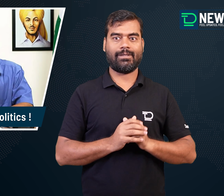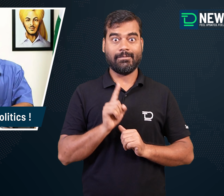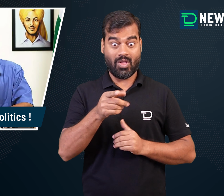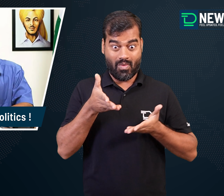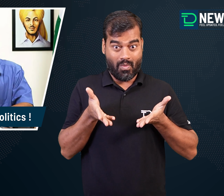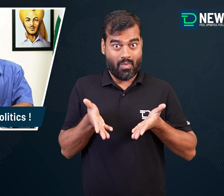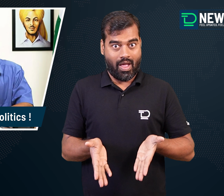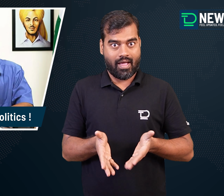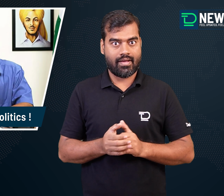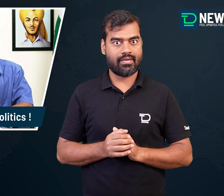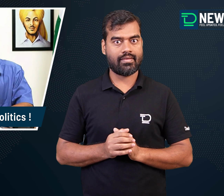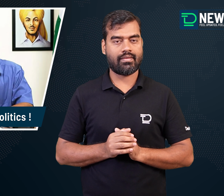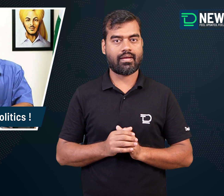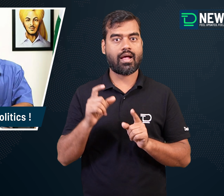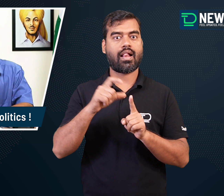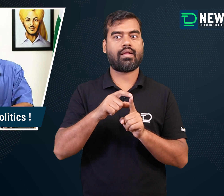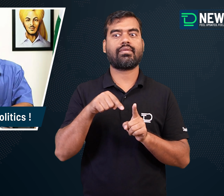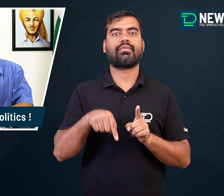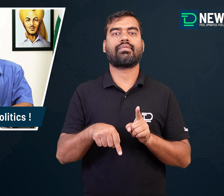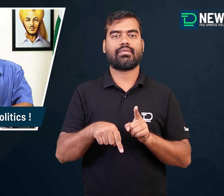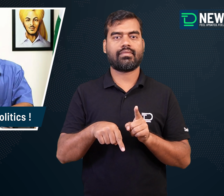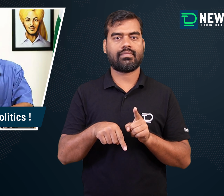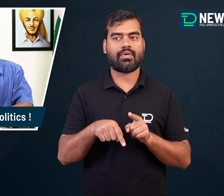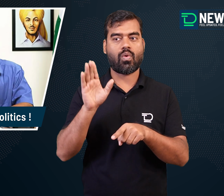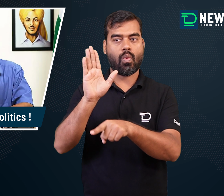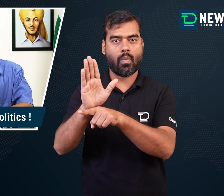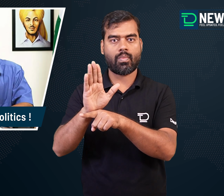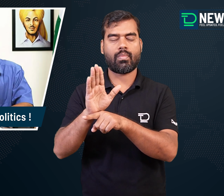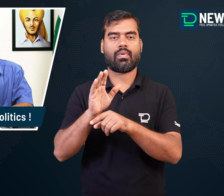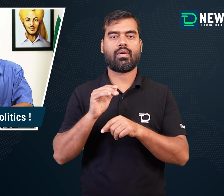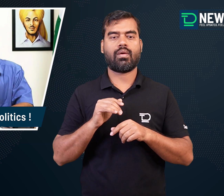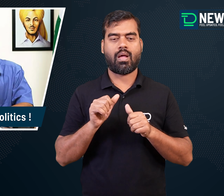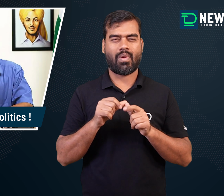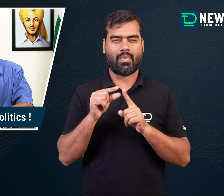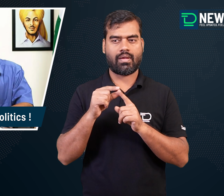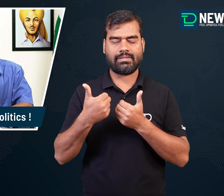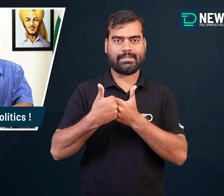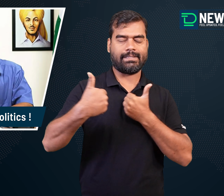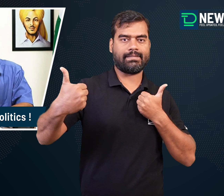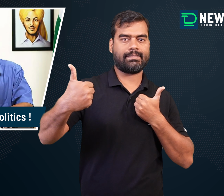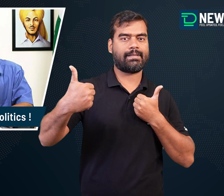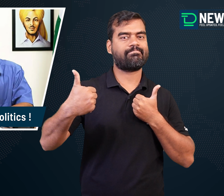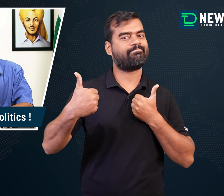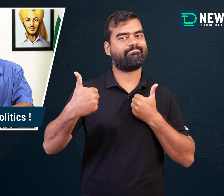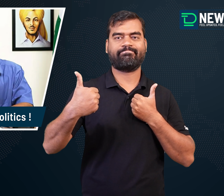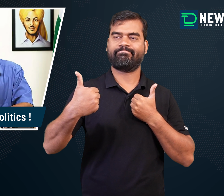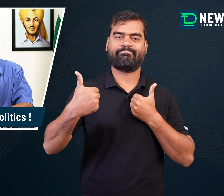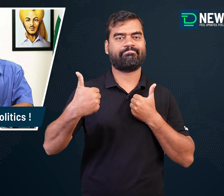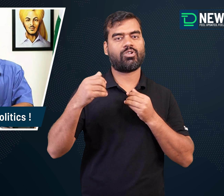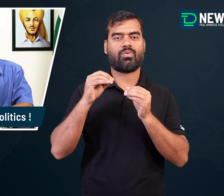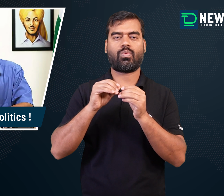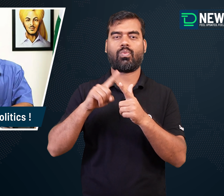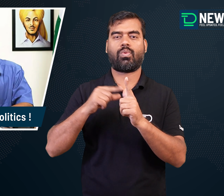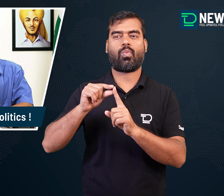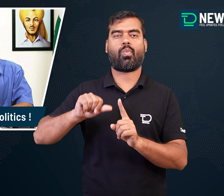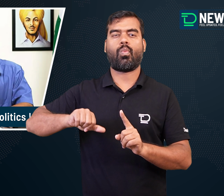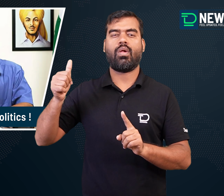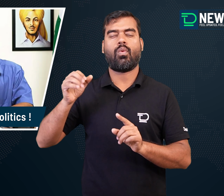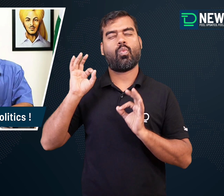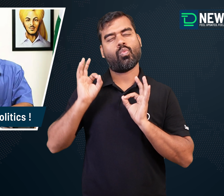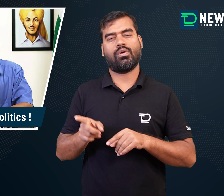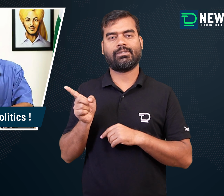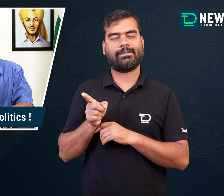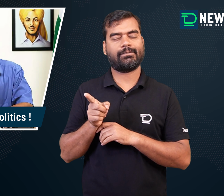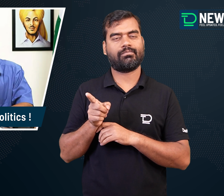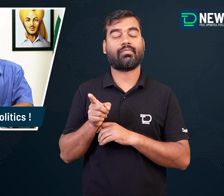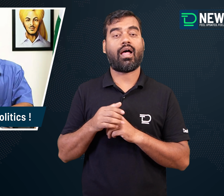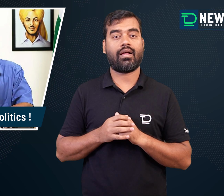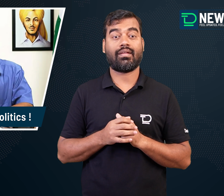But in Delhi, if both fight, the BJP definitely wins.